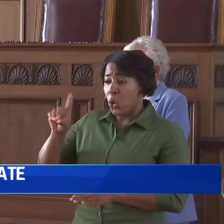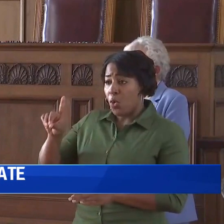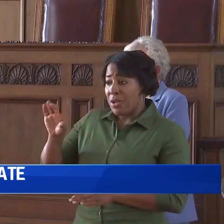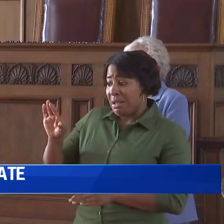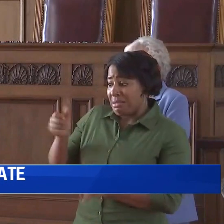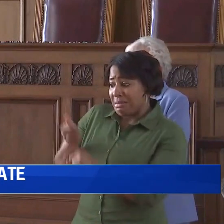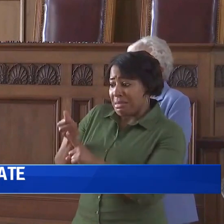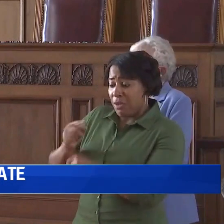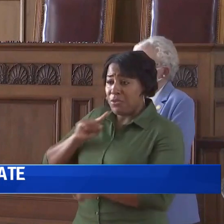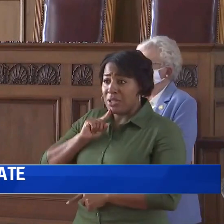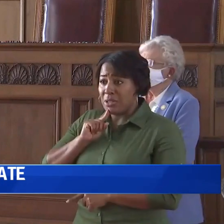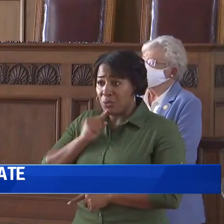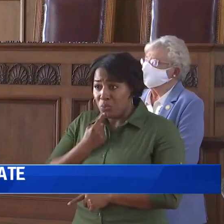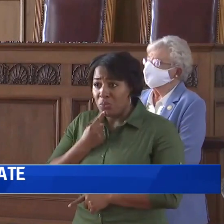AT HOME IVEY'S AMENDED